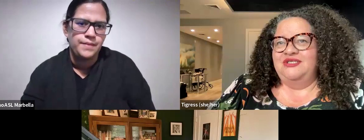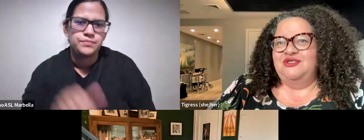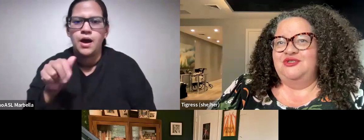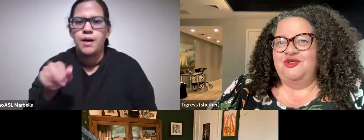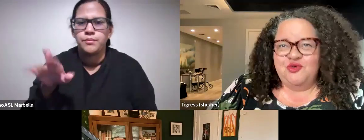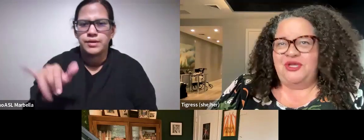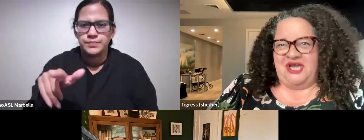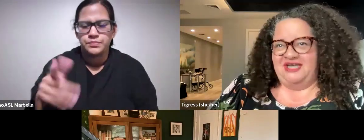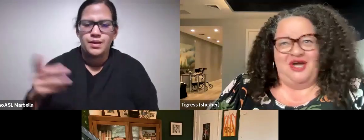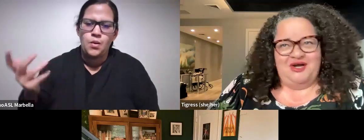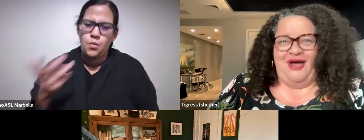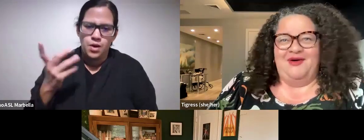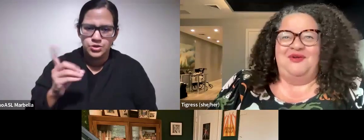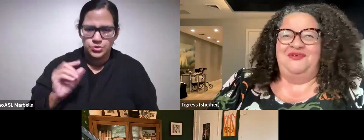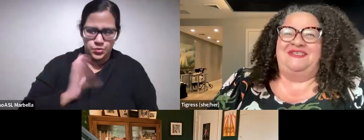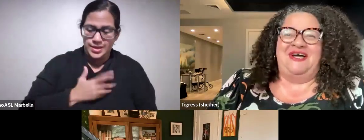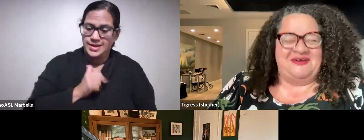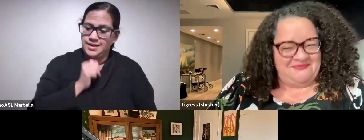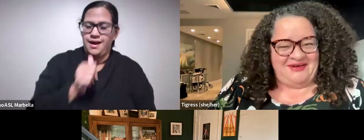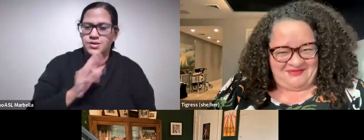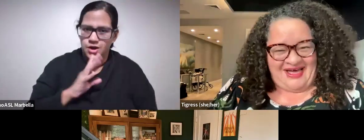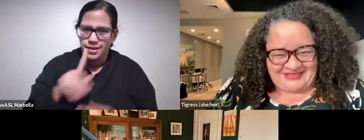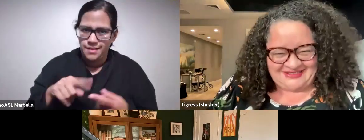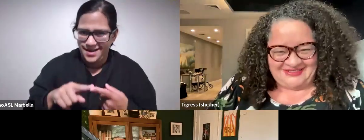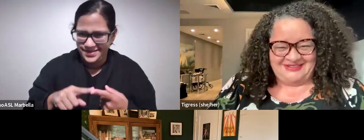what do we not talk about when we talk. That?